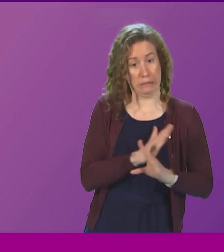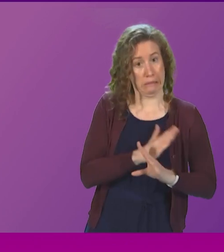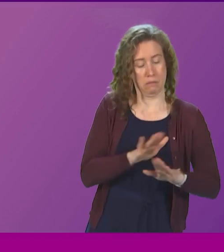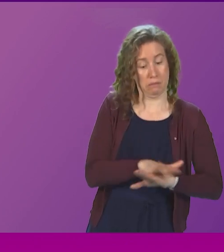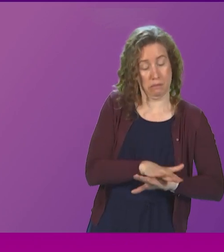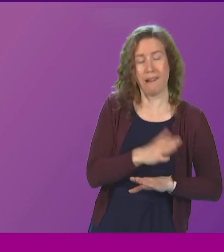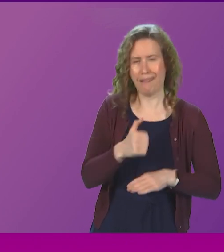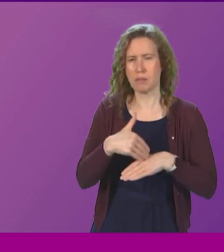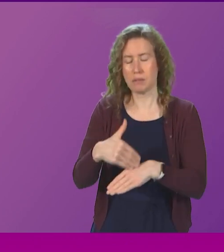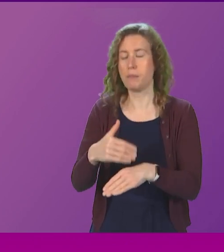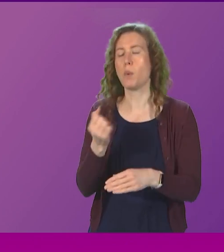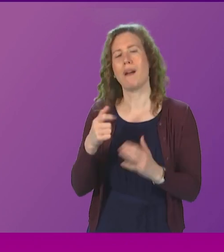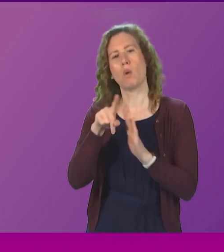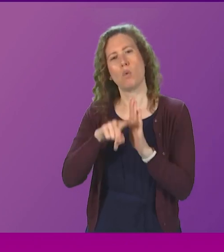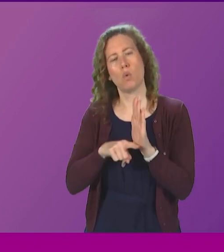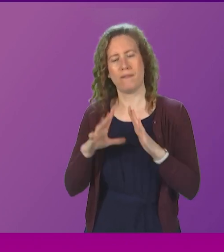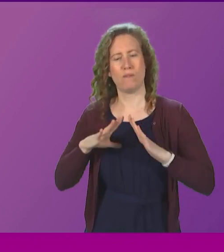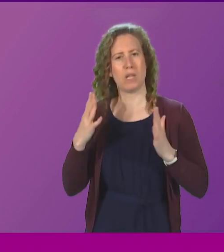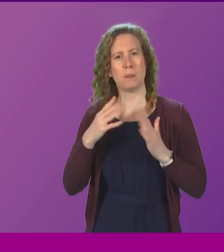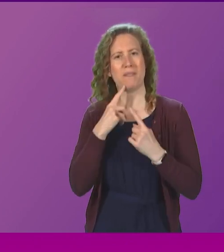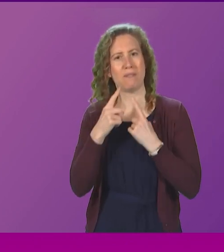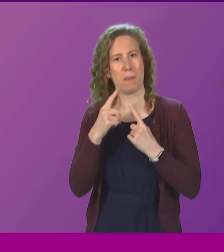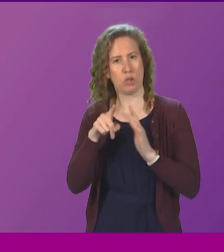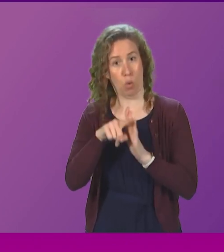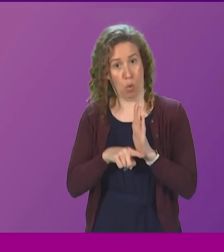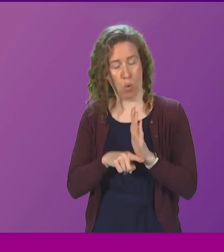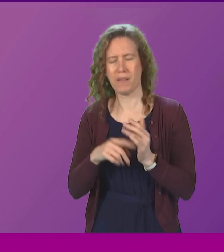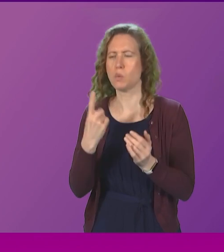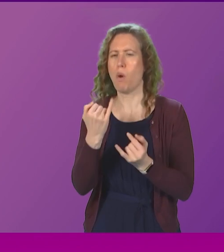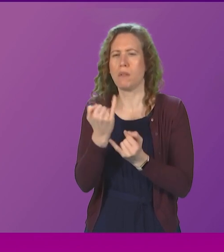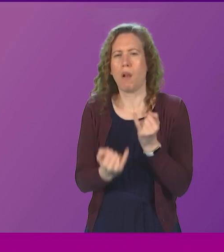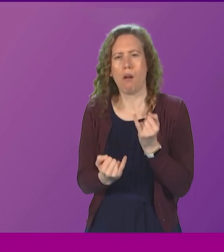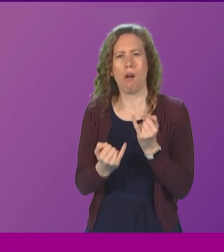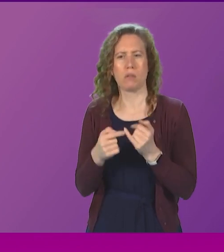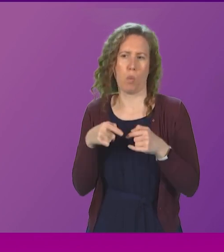Freedom of information laws are one of the last defences against SNP cover-ups, but ministers